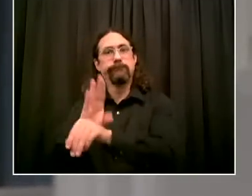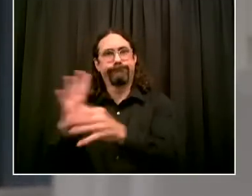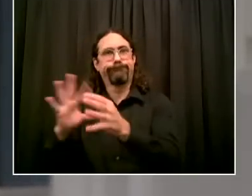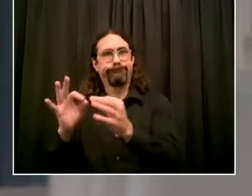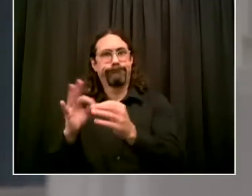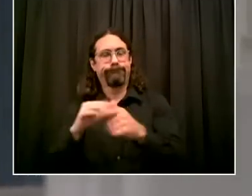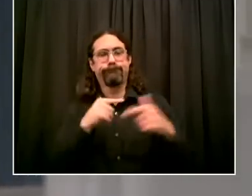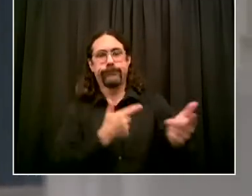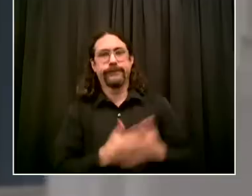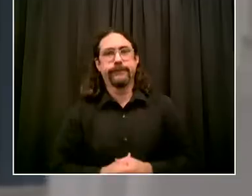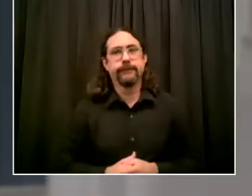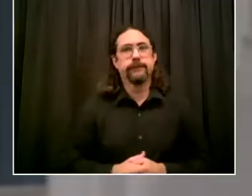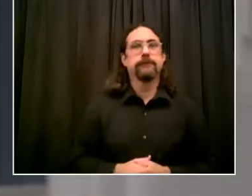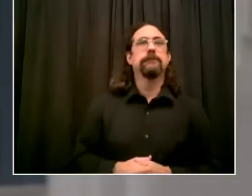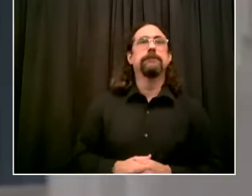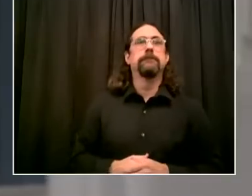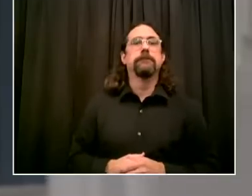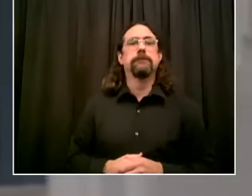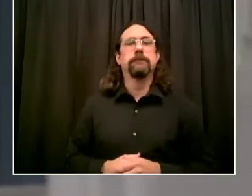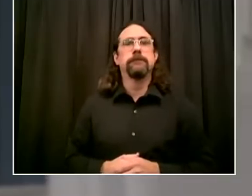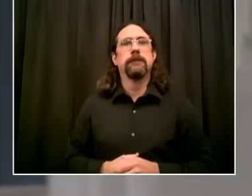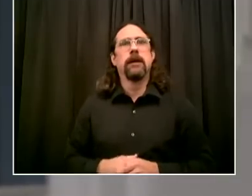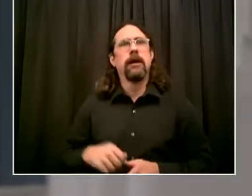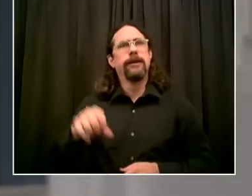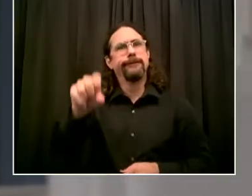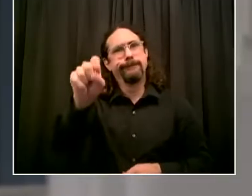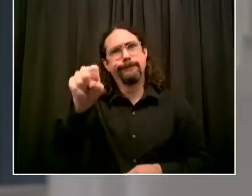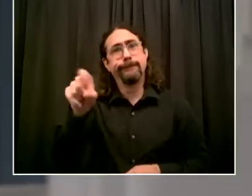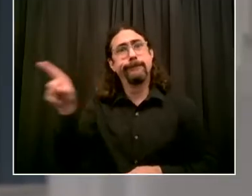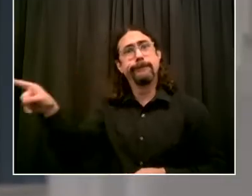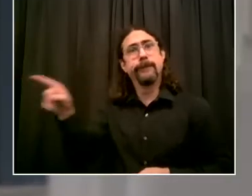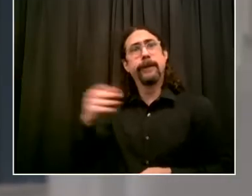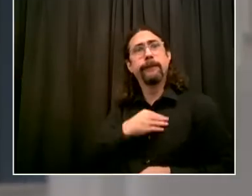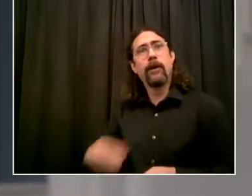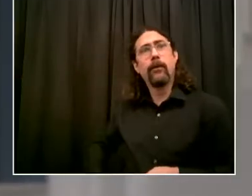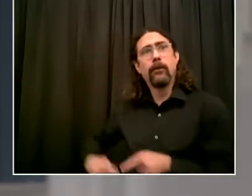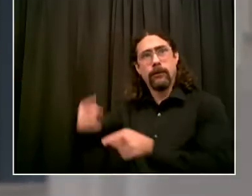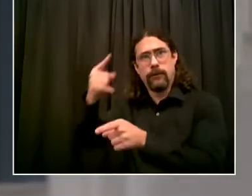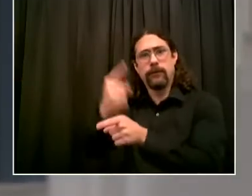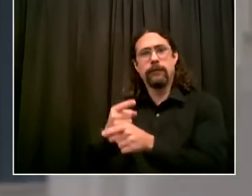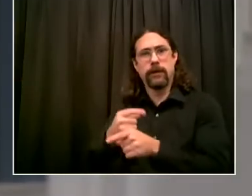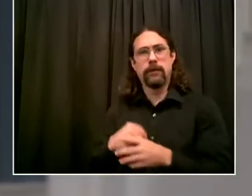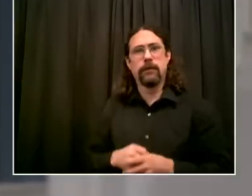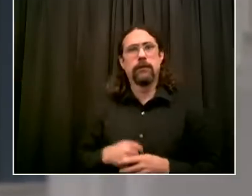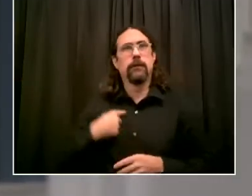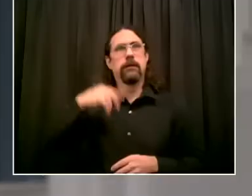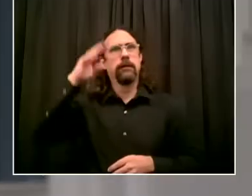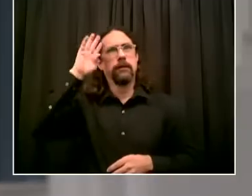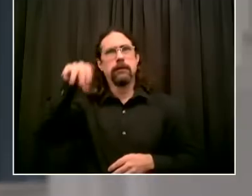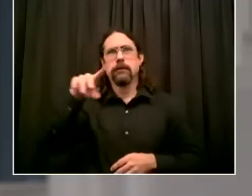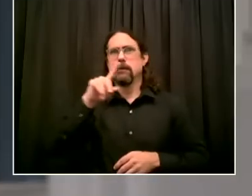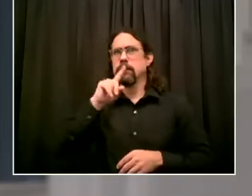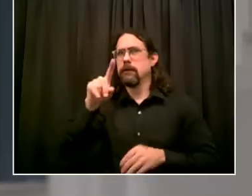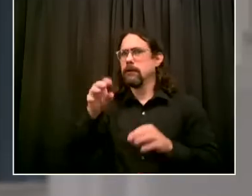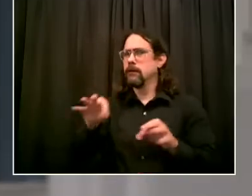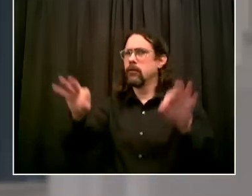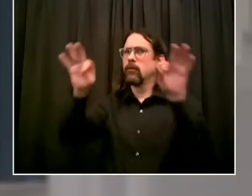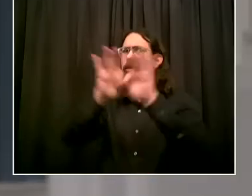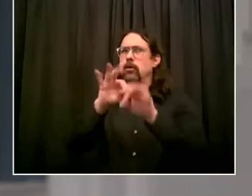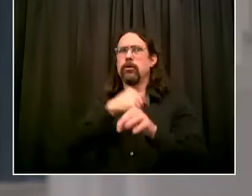MUCH, MR. MAYOR. FROM THE BEGINNING OF THIS PANDEMIC, WE HAVE BEEN THERE ON THE FRONT LINES WITH OUR SMALL SBUININSES OWNERS AND THE COMMUNITIES THAT THEY SERVE.